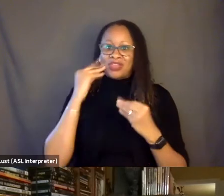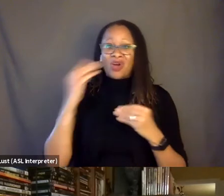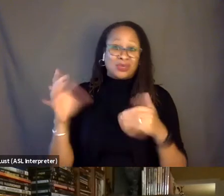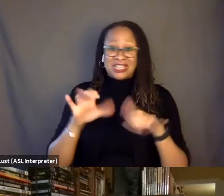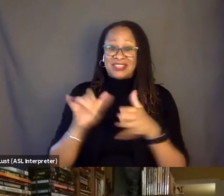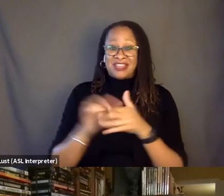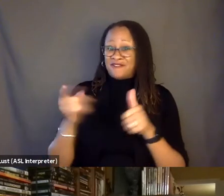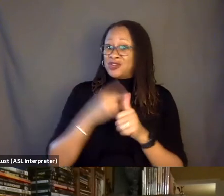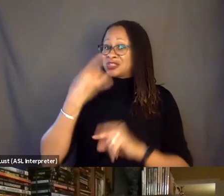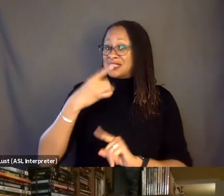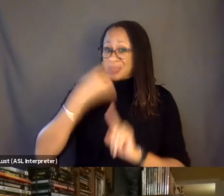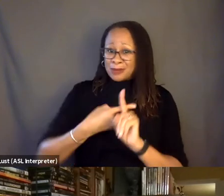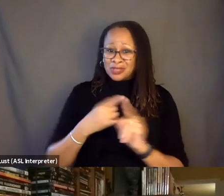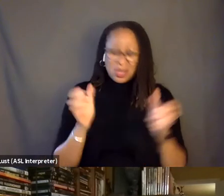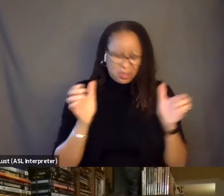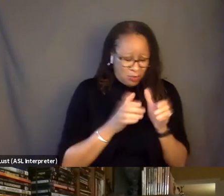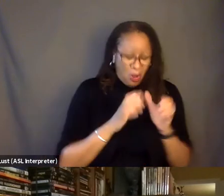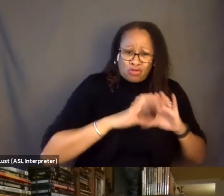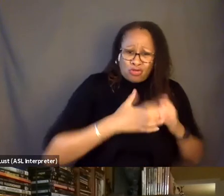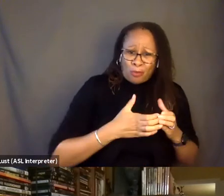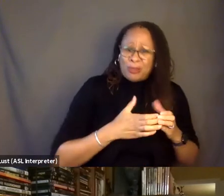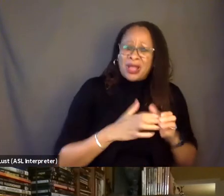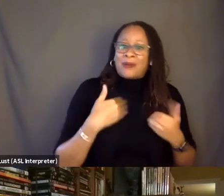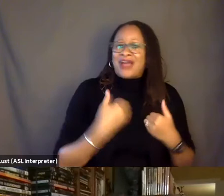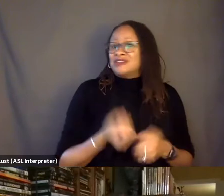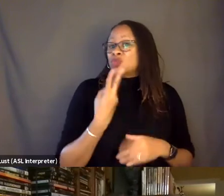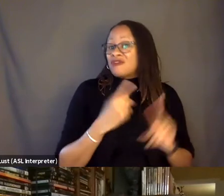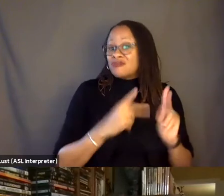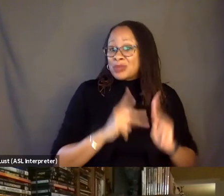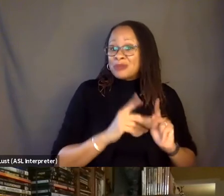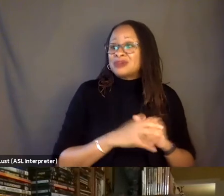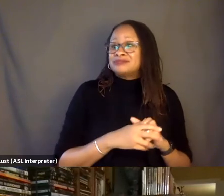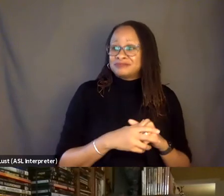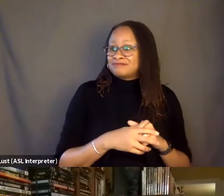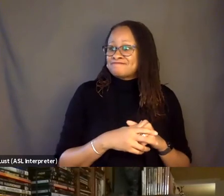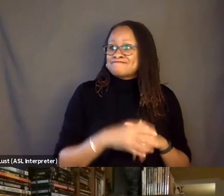How does a little group, at that point, we had 12 people fight the old newsgroup I managed,